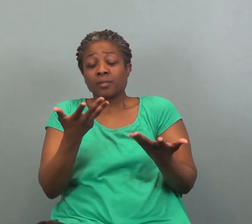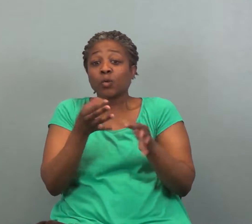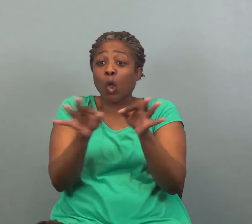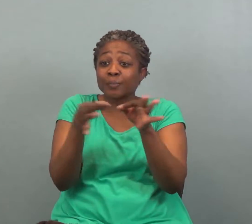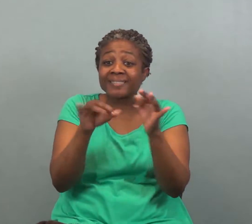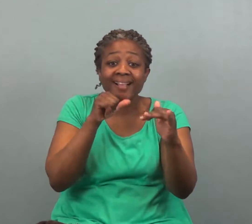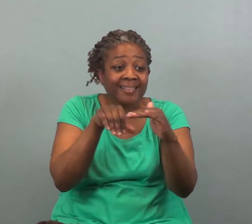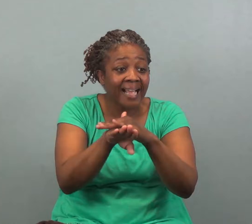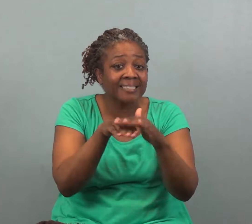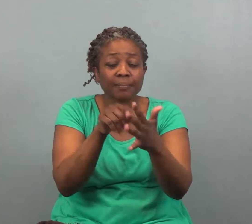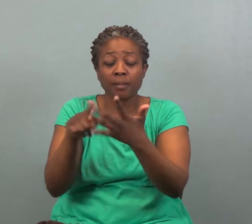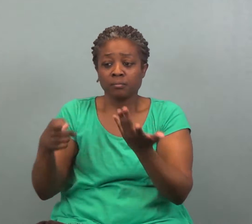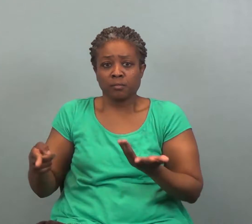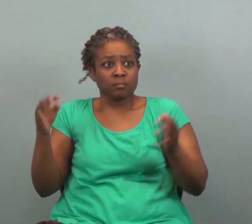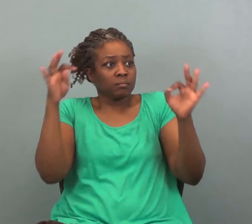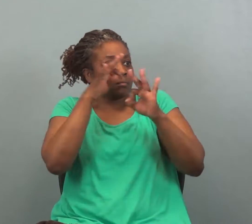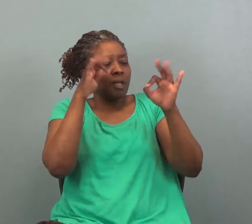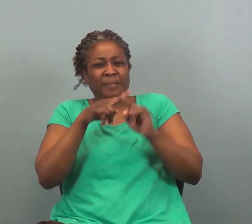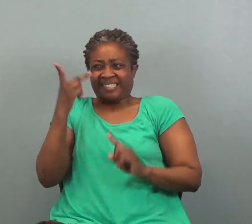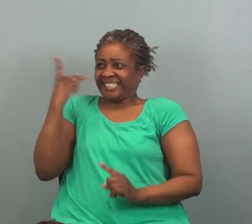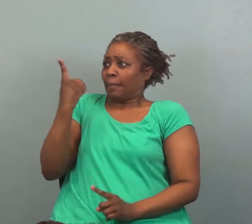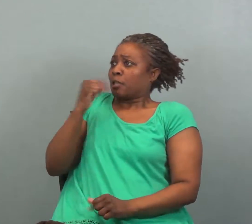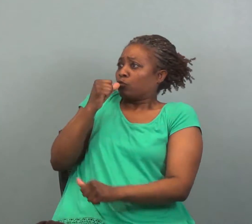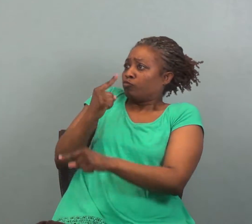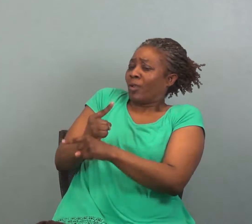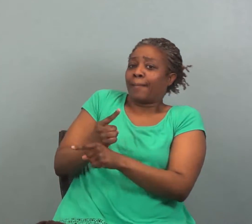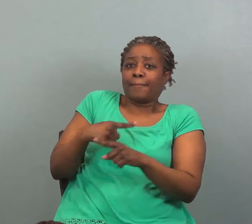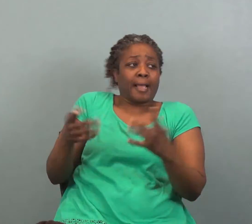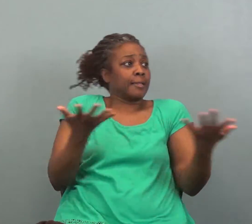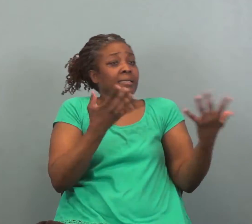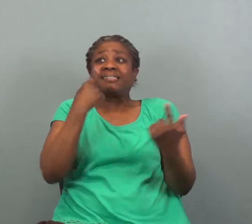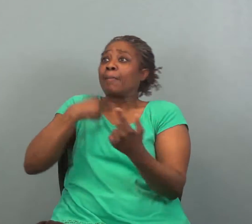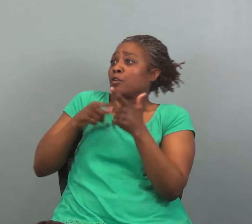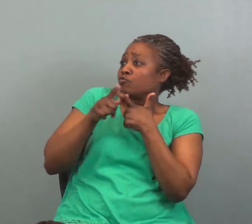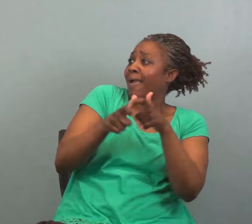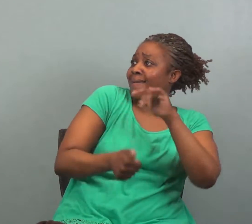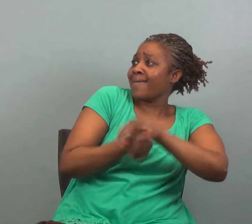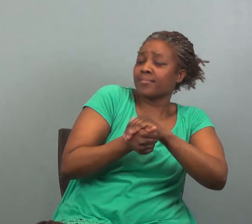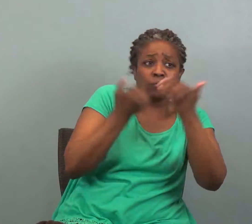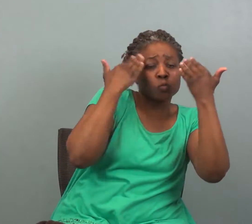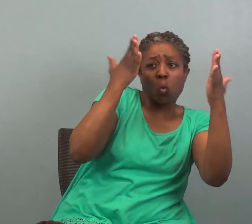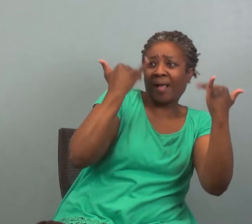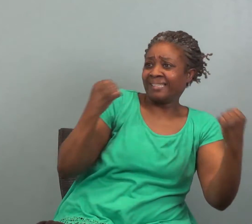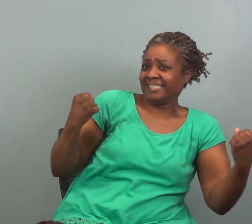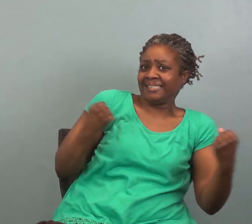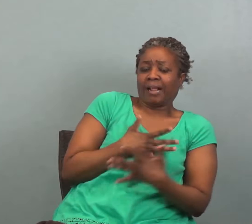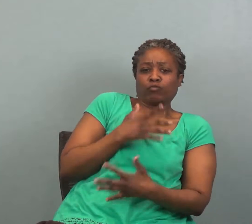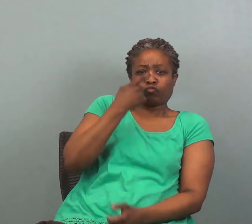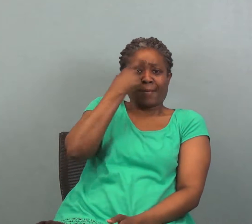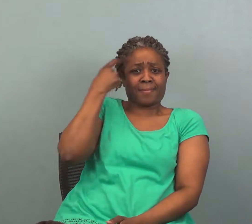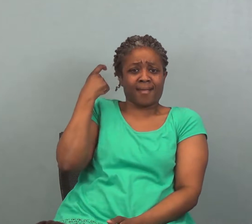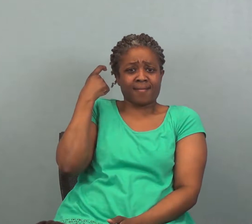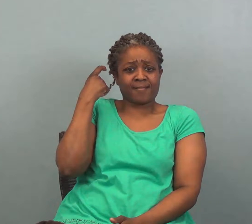Television broadcasts are not captioned, and although the Deaf person is aware something is wrong, because they see people running or hiding, they don't know why. It's frightening and traumatic.